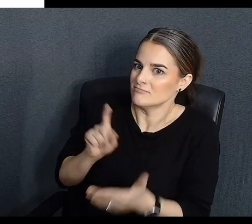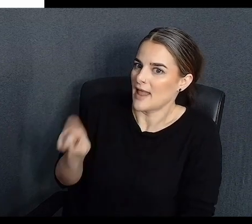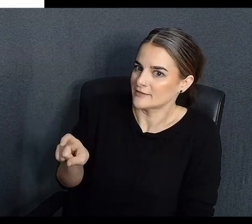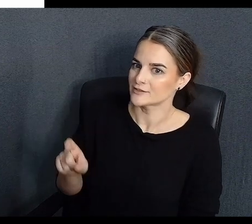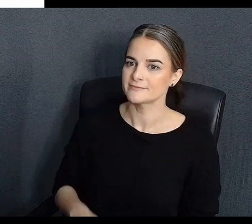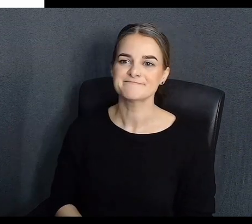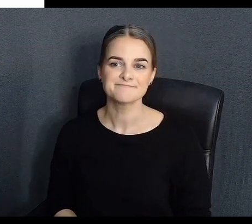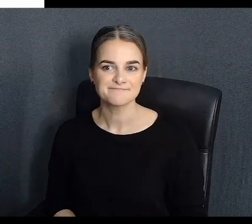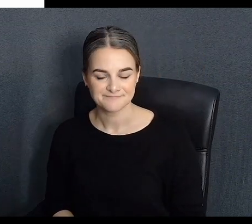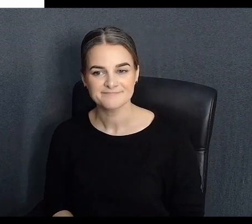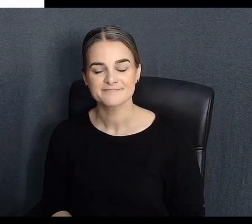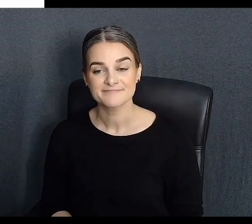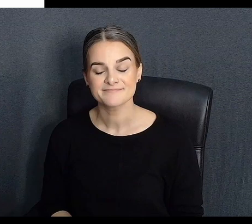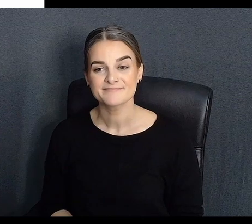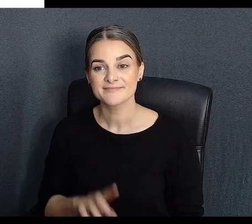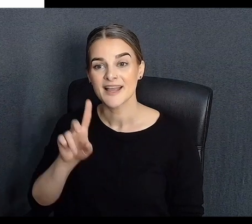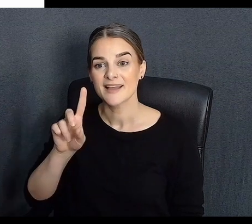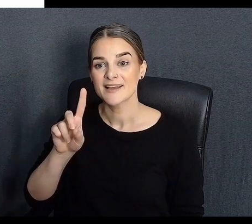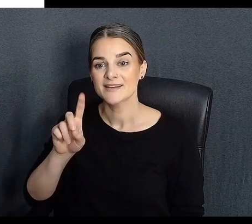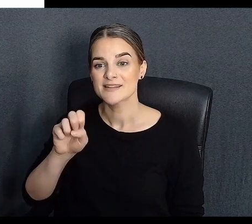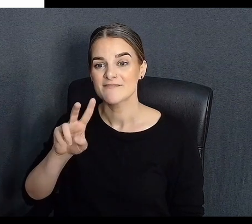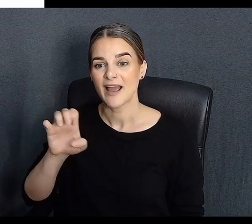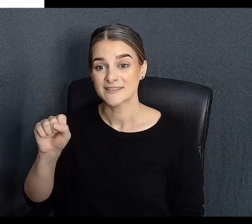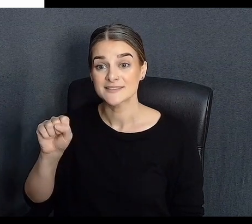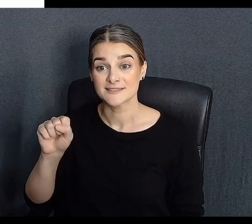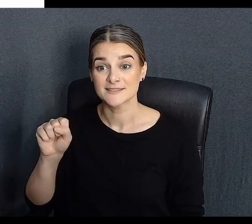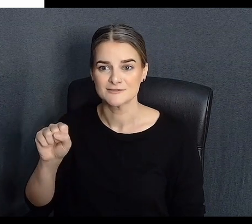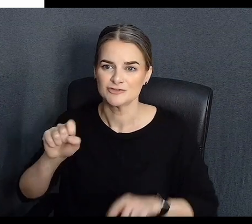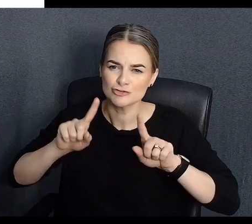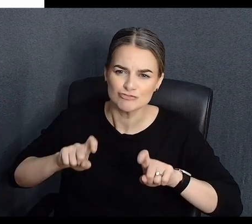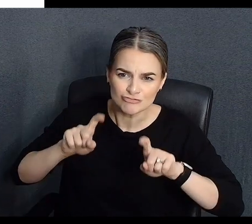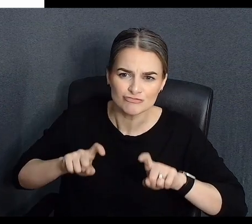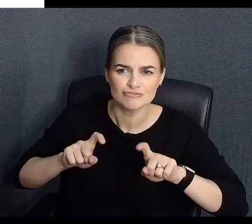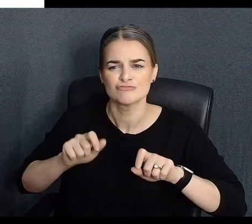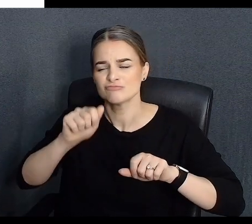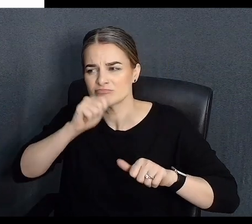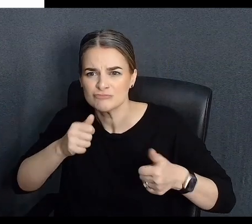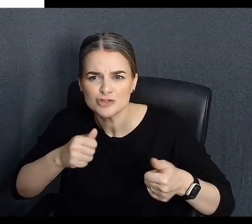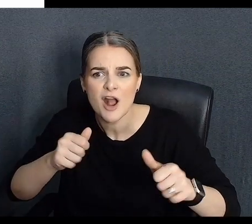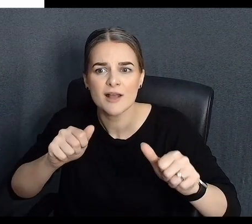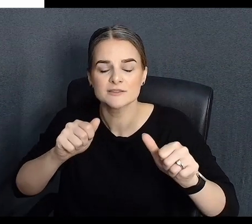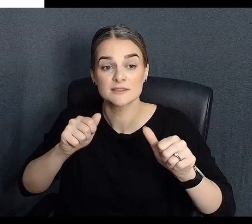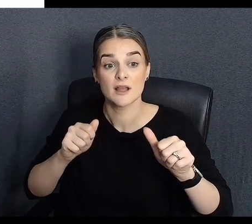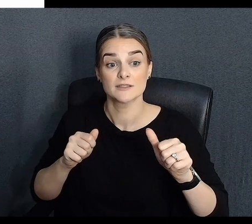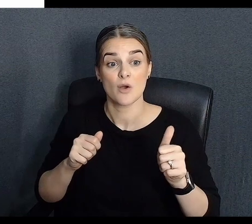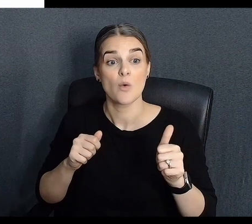So device trials, after we've kind of done that evaluation, and narrowed down, and talked about some options,